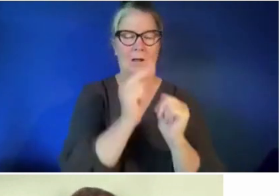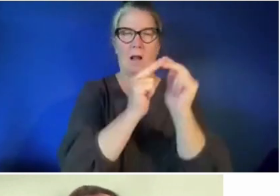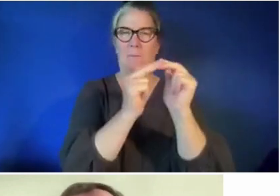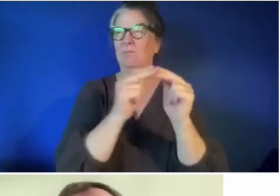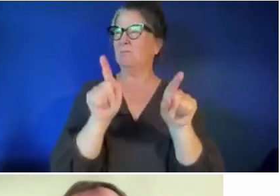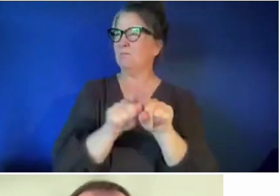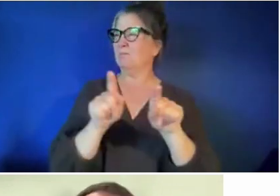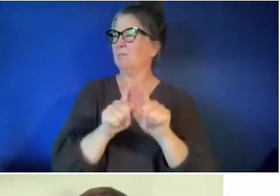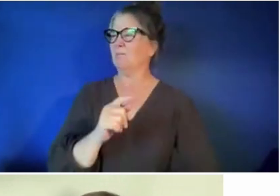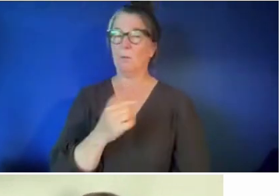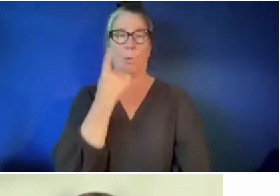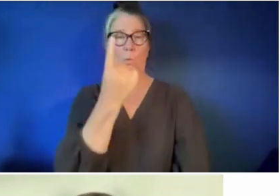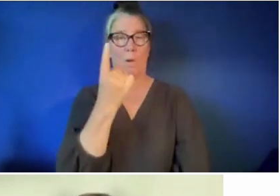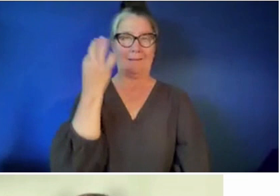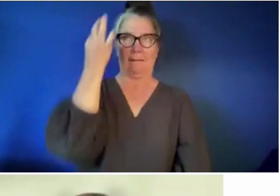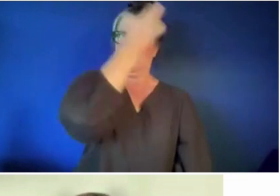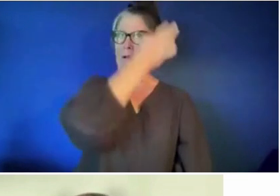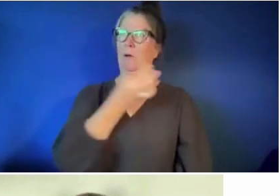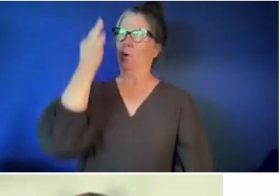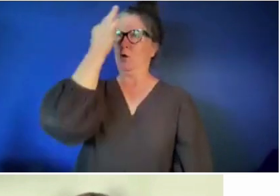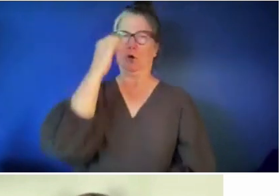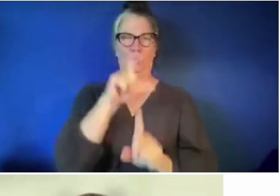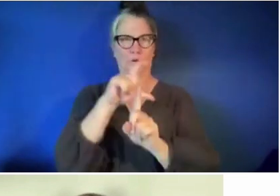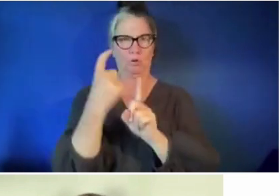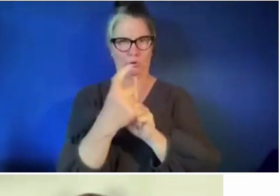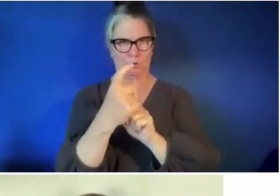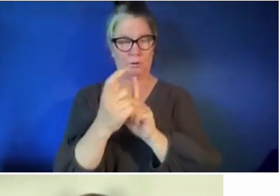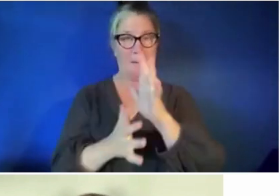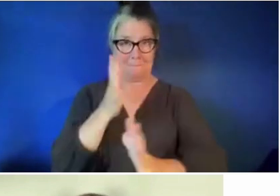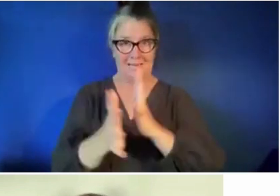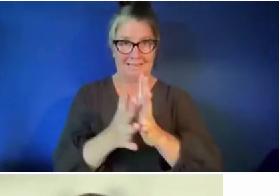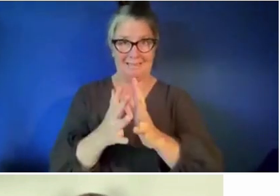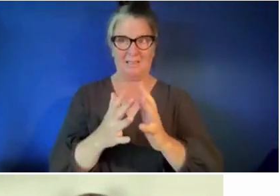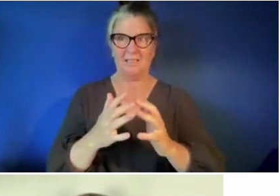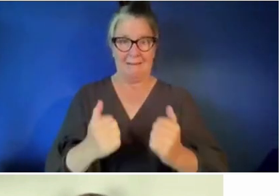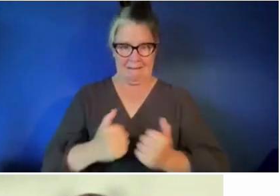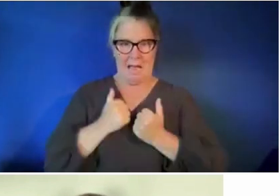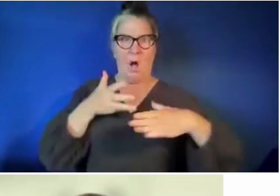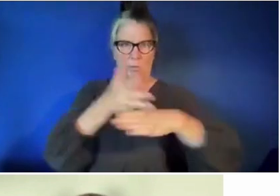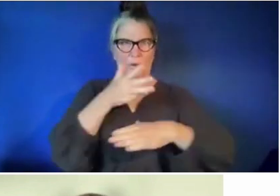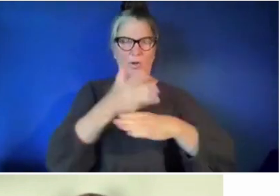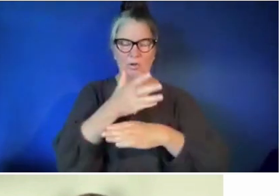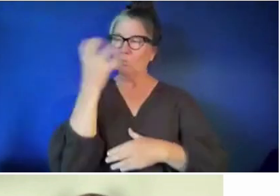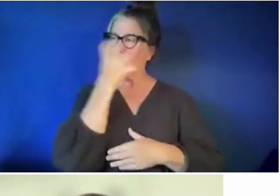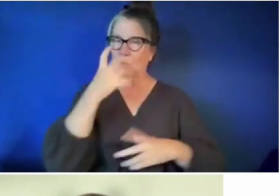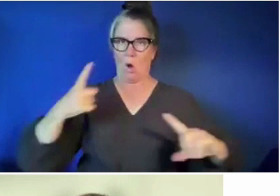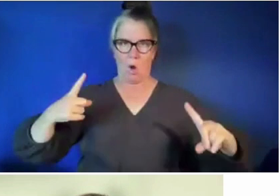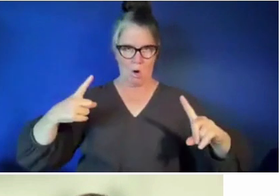and embrace that complexity in the work that we're doing, and aim to work collaboratively together